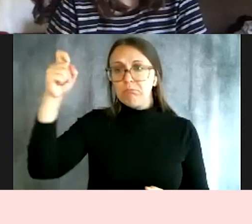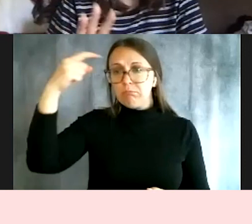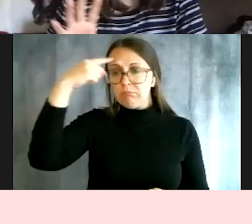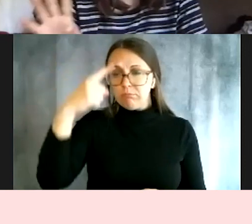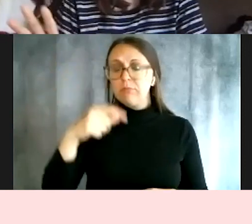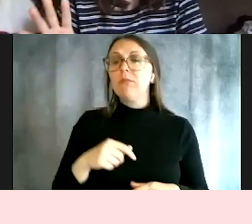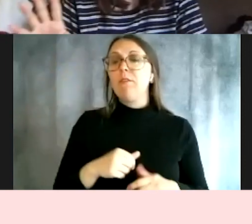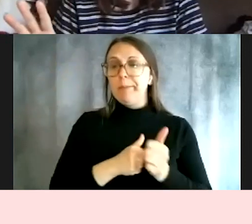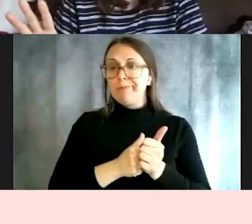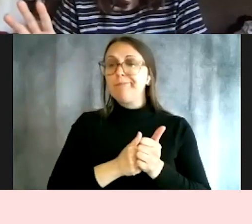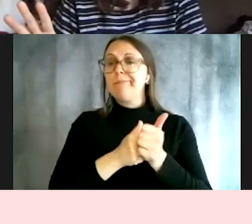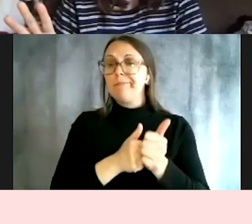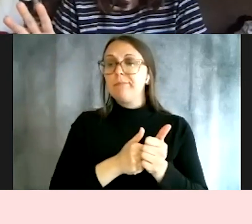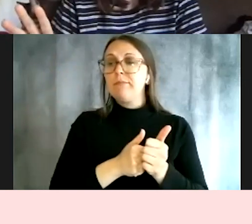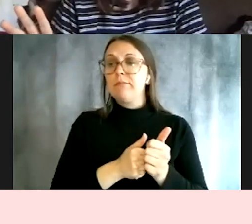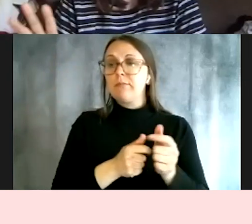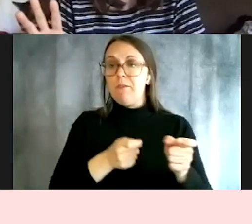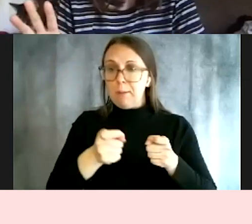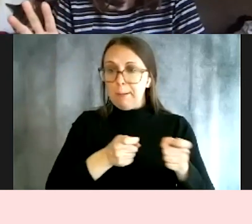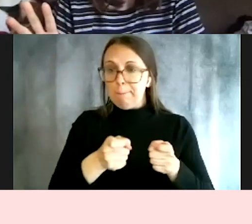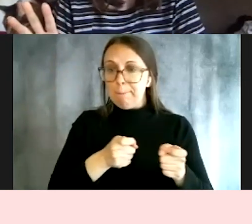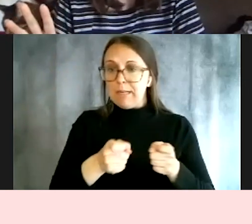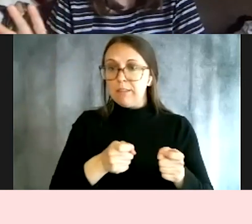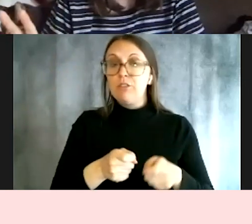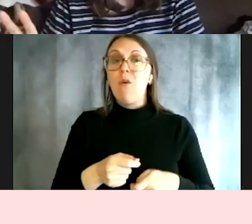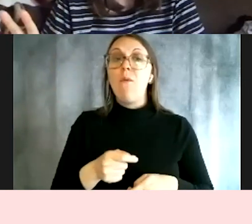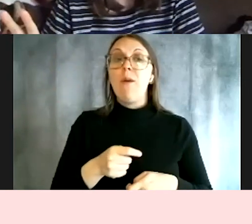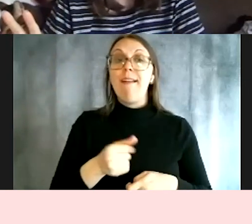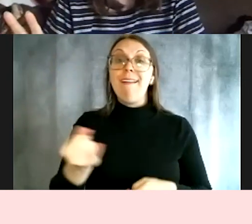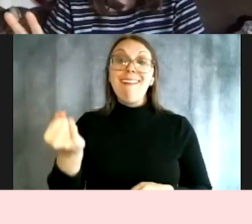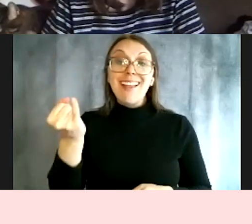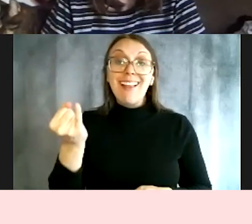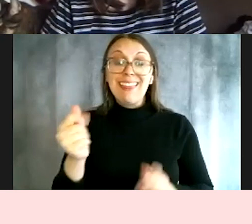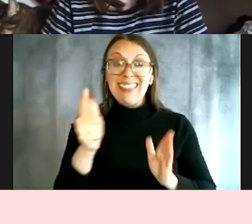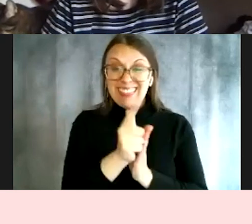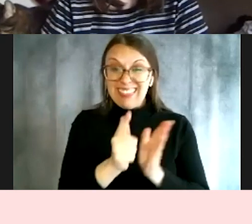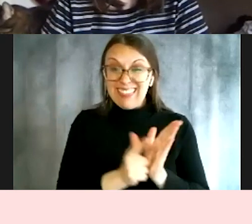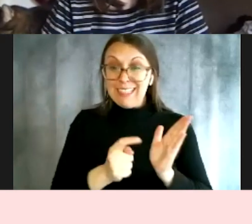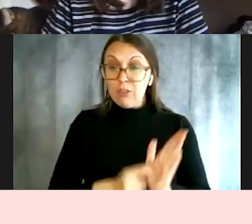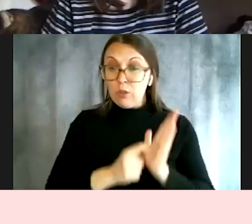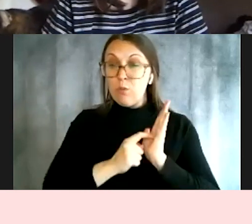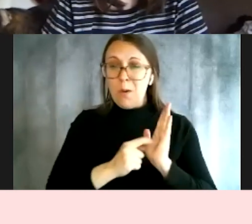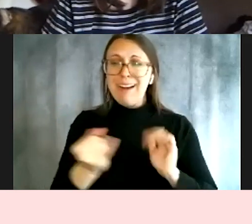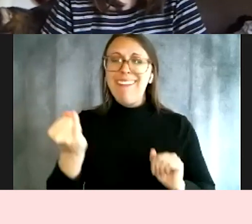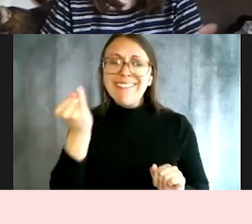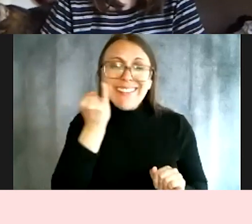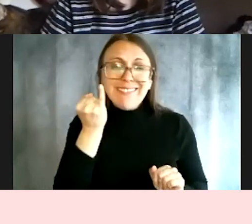for the government associated things generally, only legally required that way um but the web